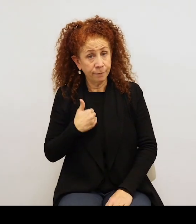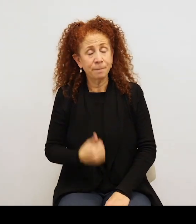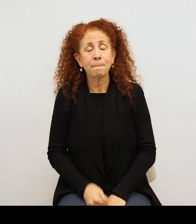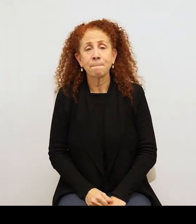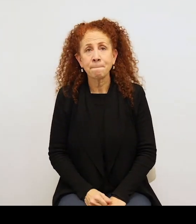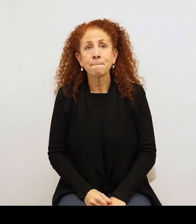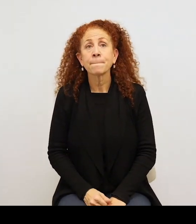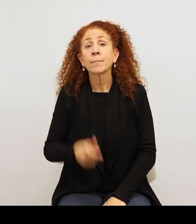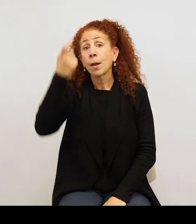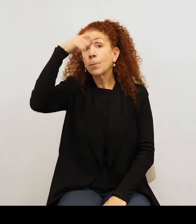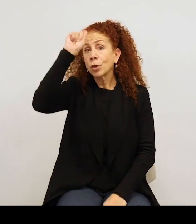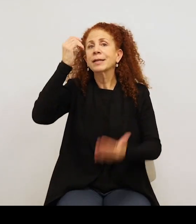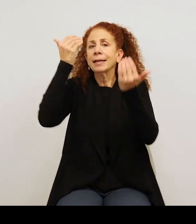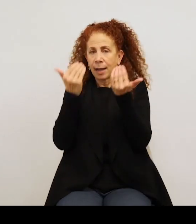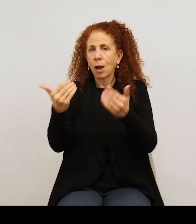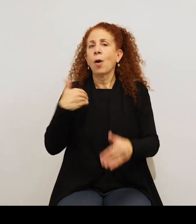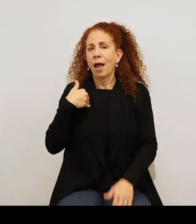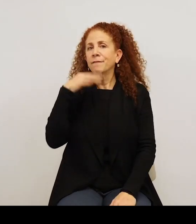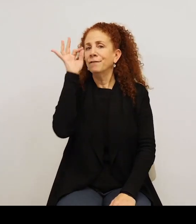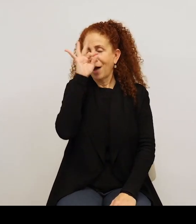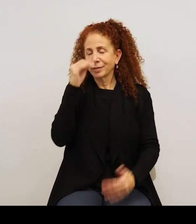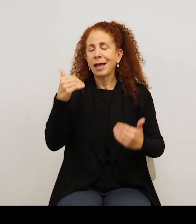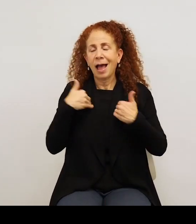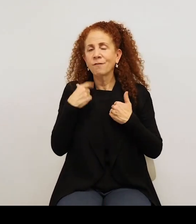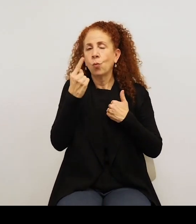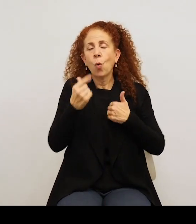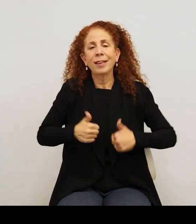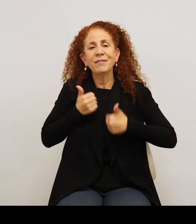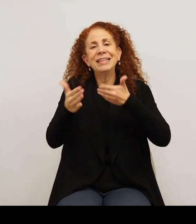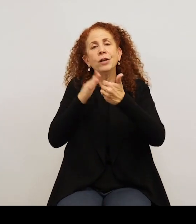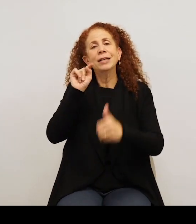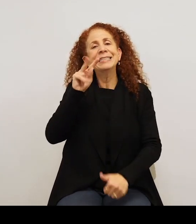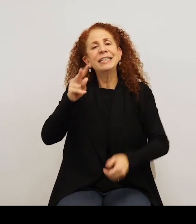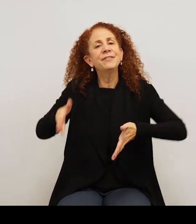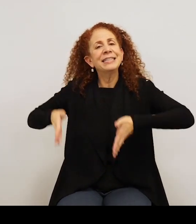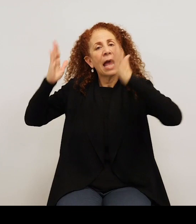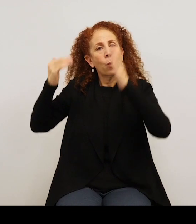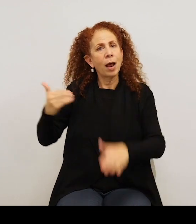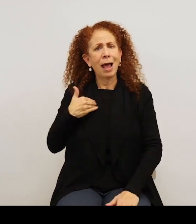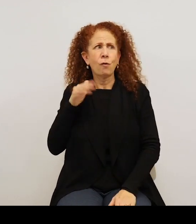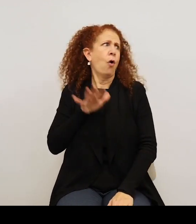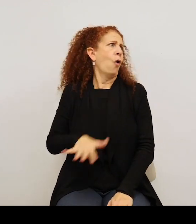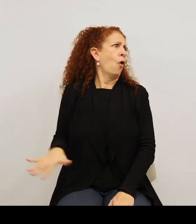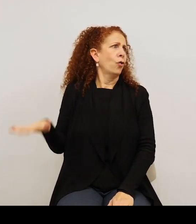Because in Berlin, we now have them. There's a fox living near the TV tower. I mean, they're all over the city.